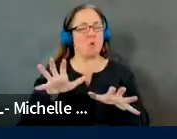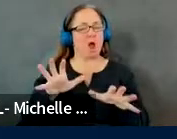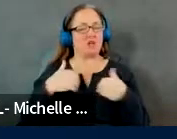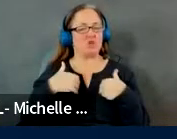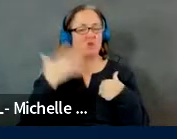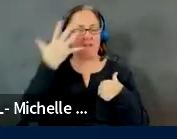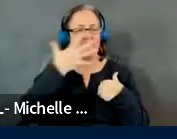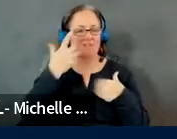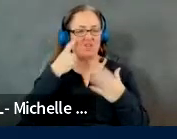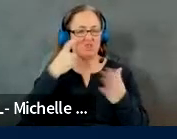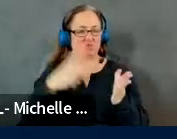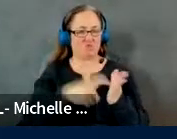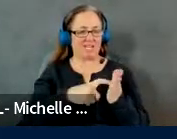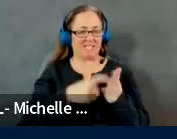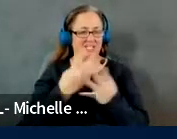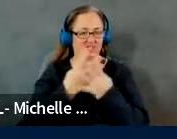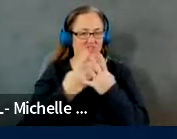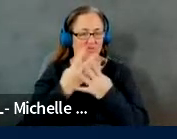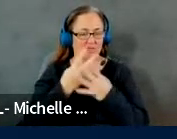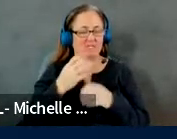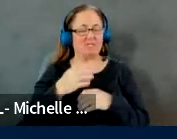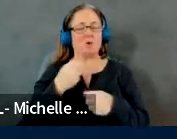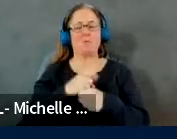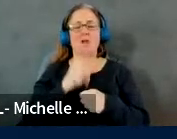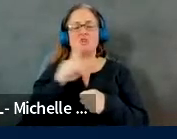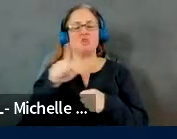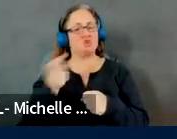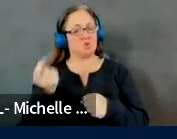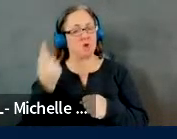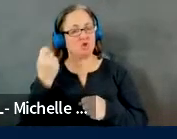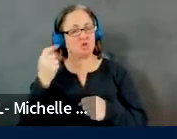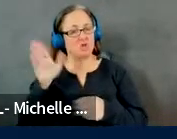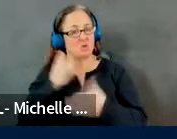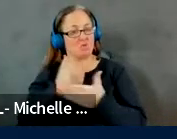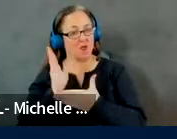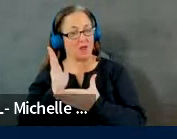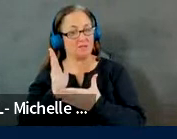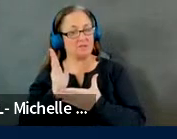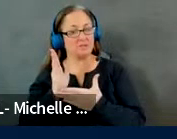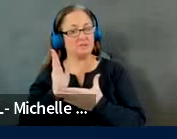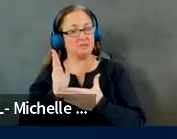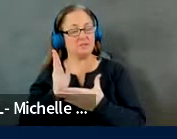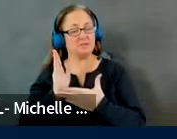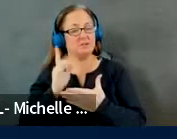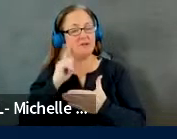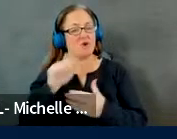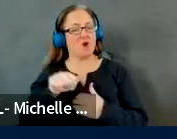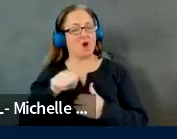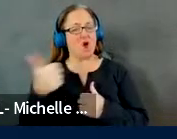recognition screening. Marketing sure that you understand your rights to alternative security